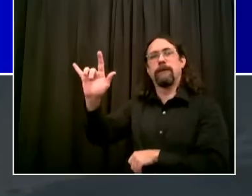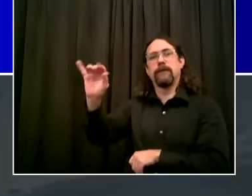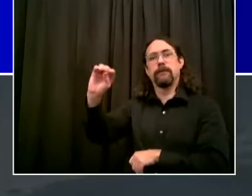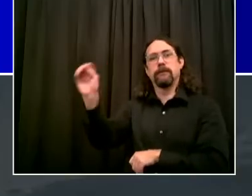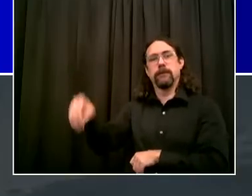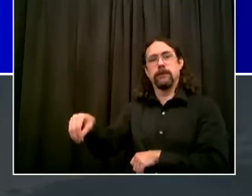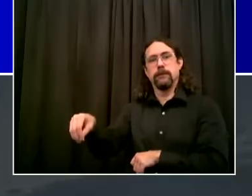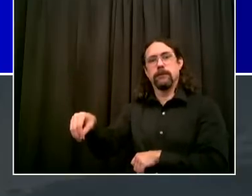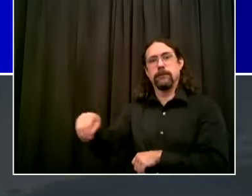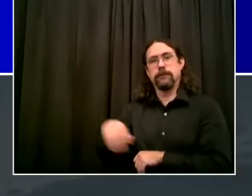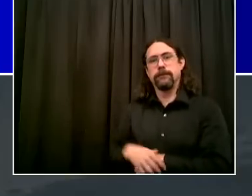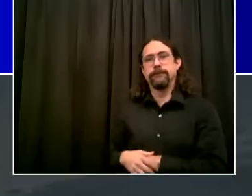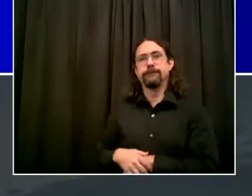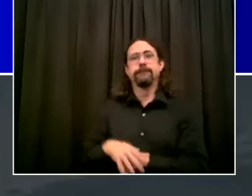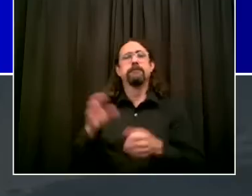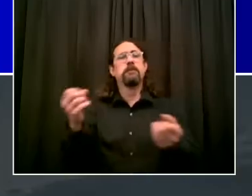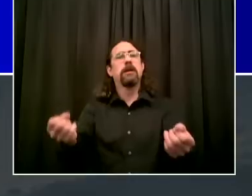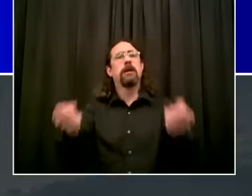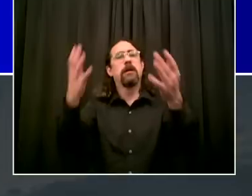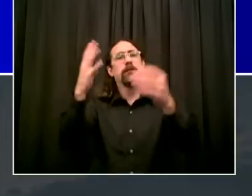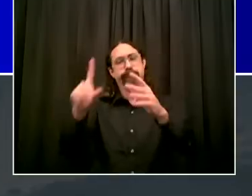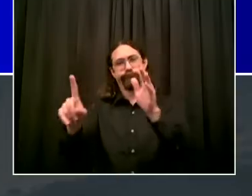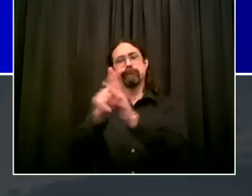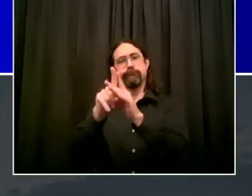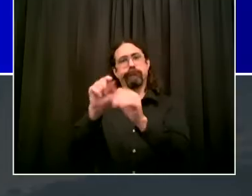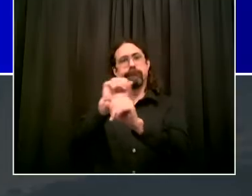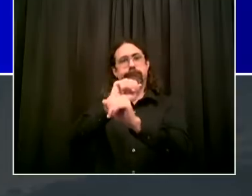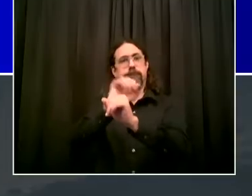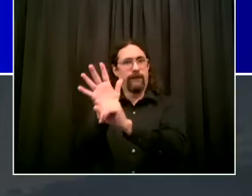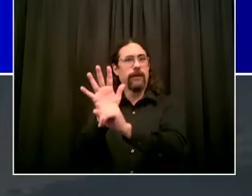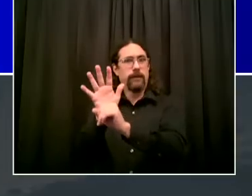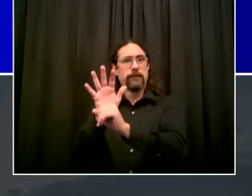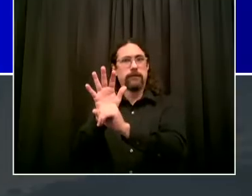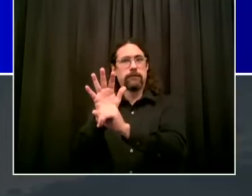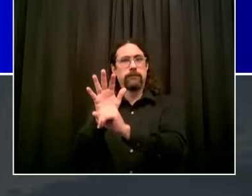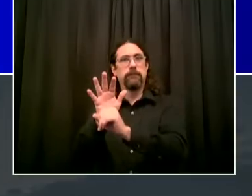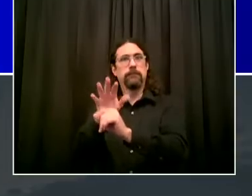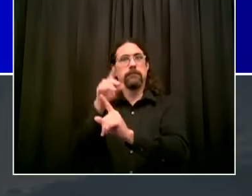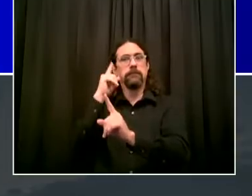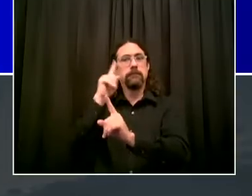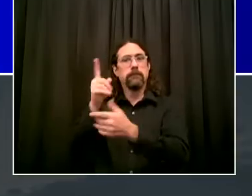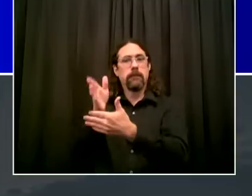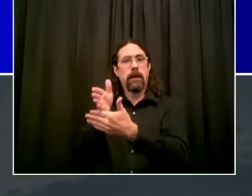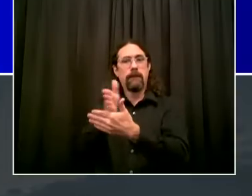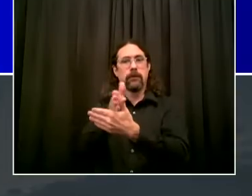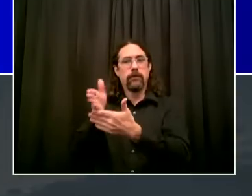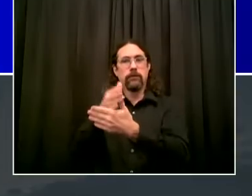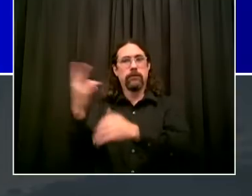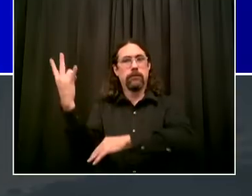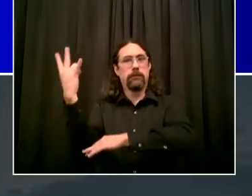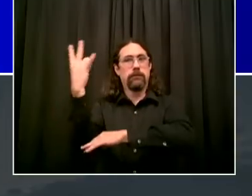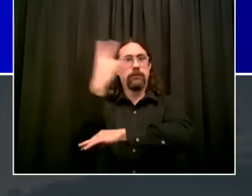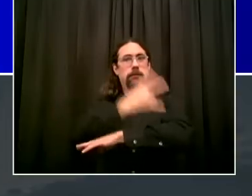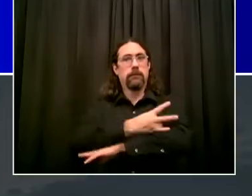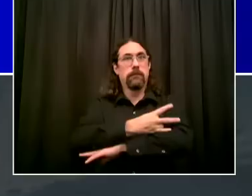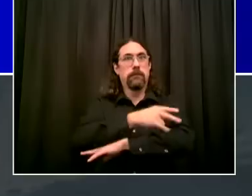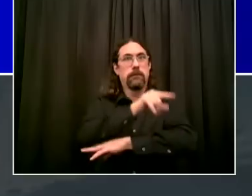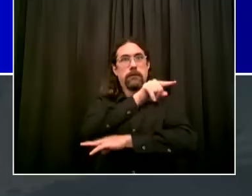THAT IS 24.5%. NUMBER TWO, NEW REPORT TO CASES ON A SEVEN DAYAY AVERAGE TOTAL IIS